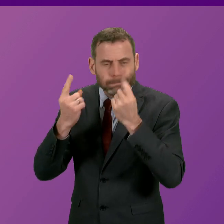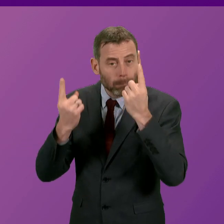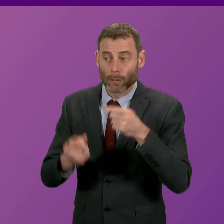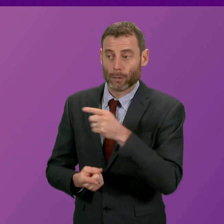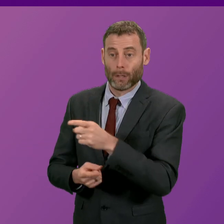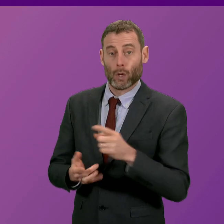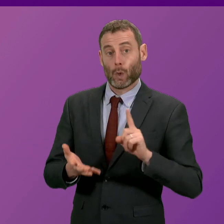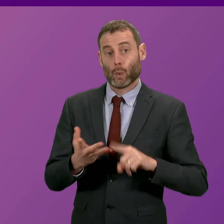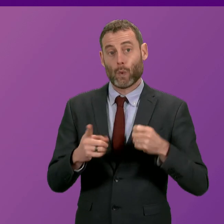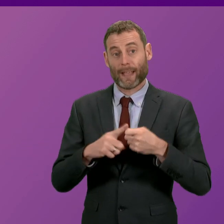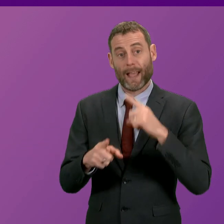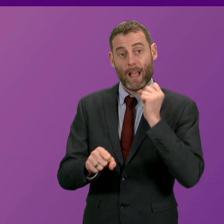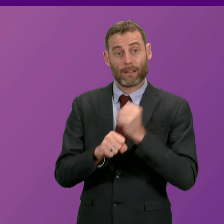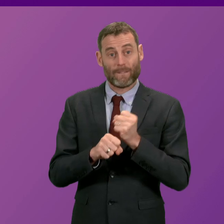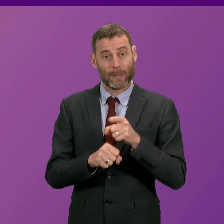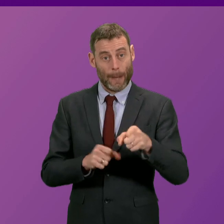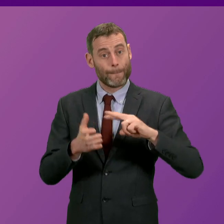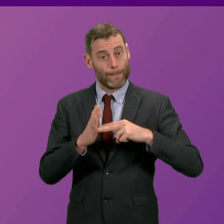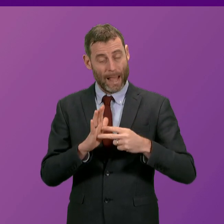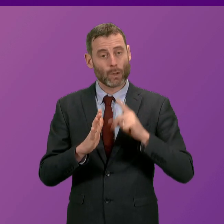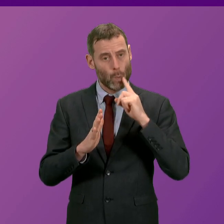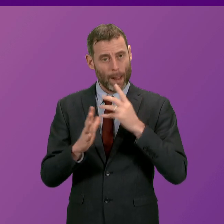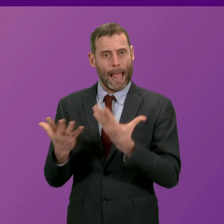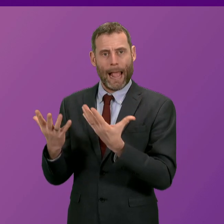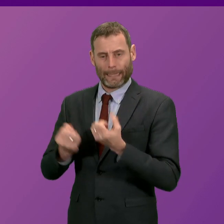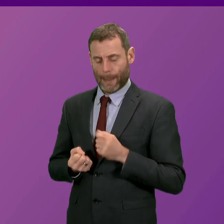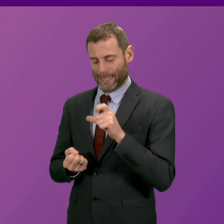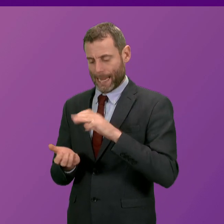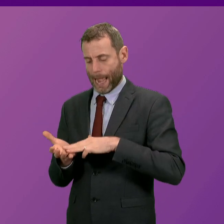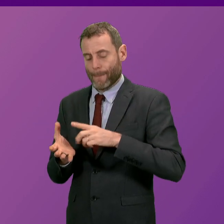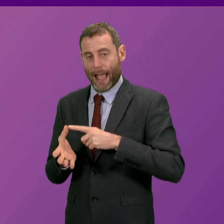the UK Government’s plan to implement the CMA’s recommendations on the fuel price market, and I